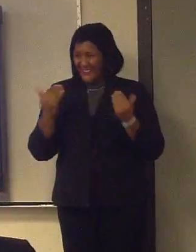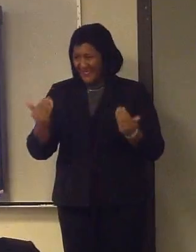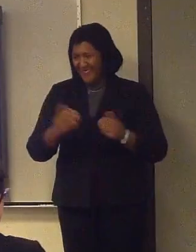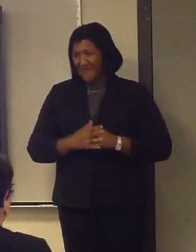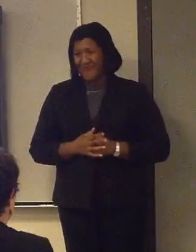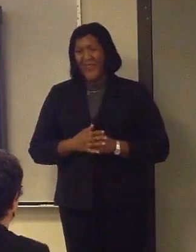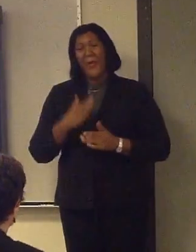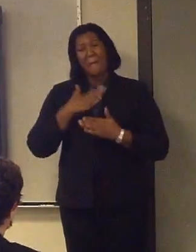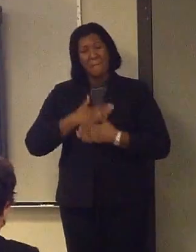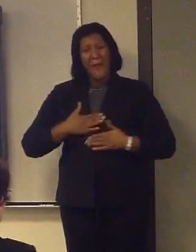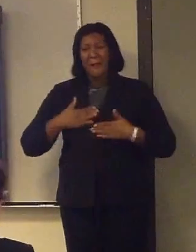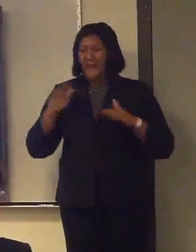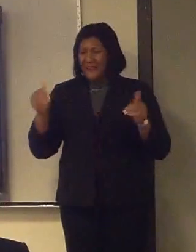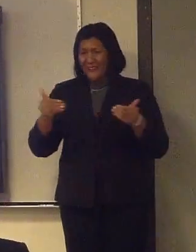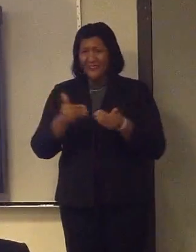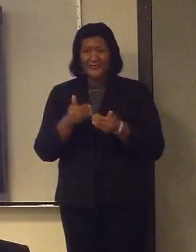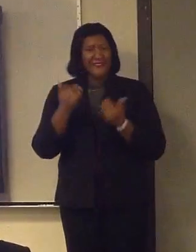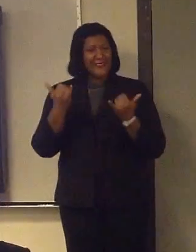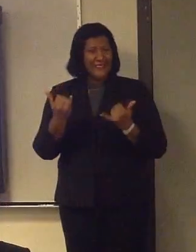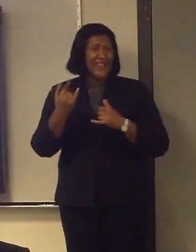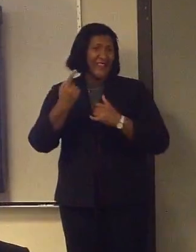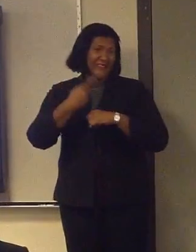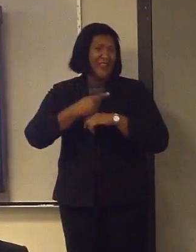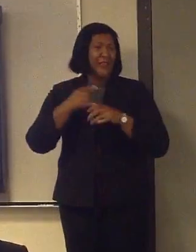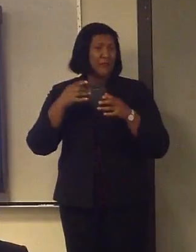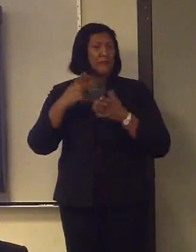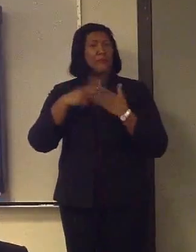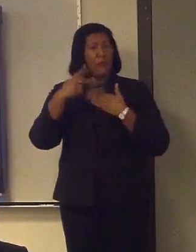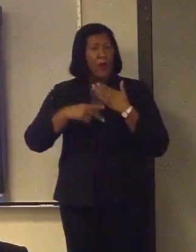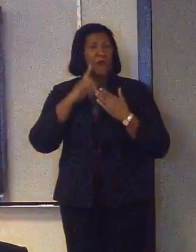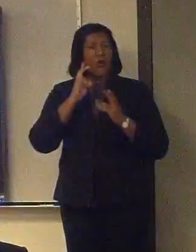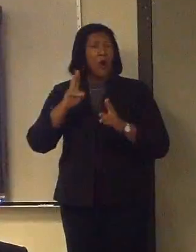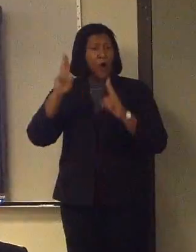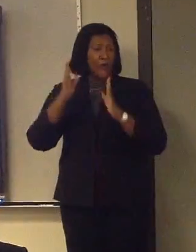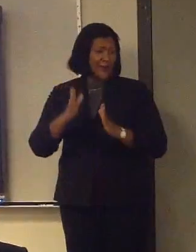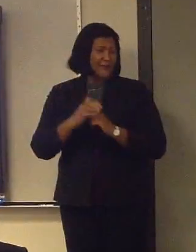Arlene Romoff: It's my pleasure to introduce today's program of honorees, advocates for